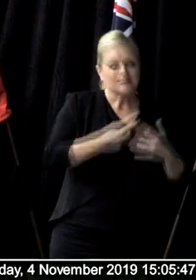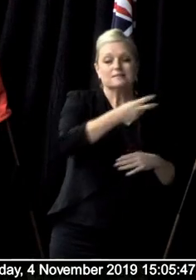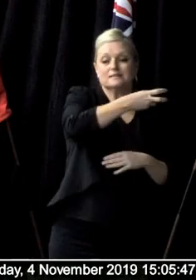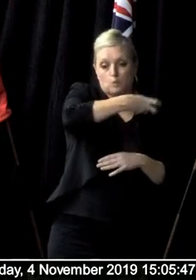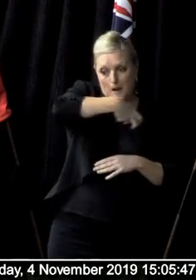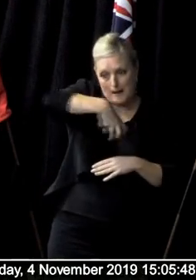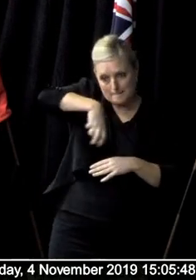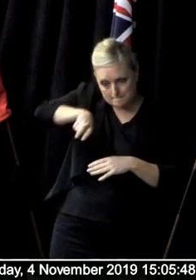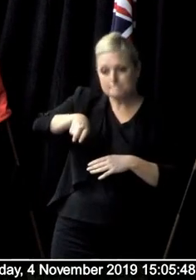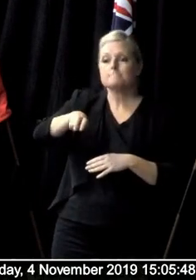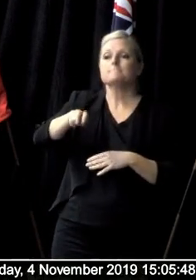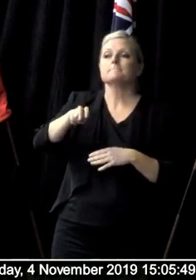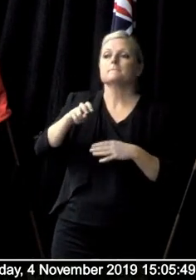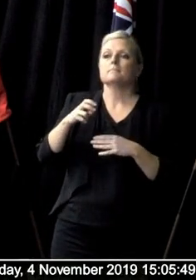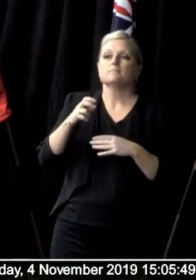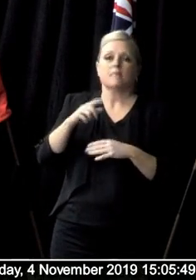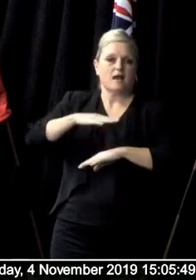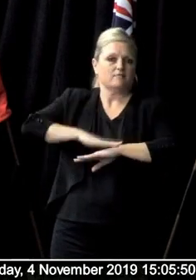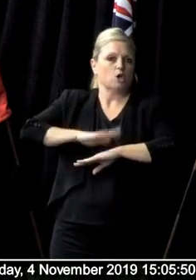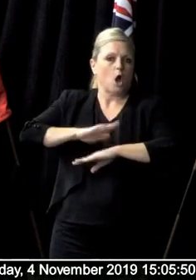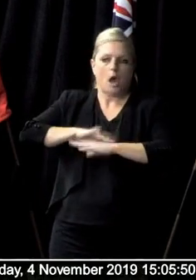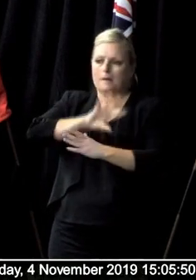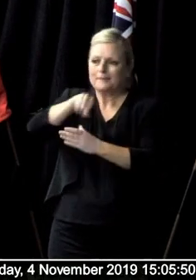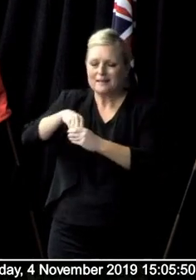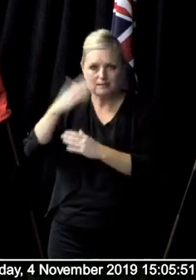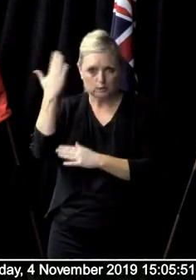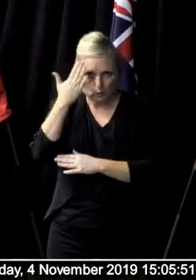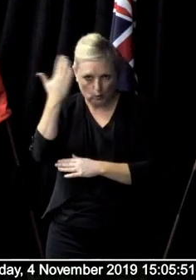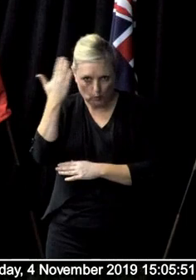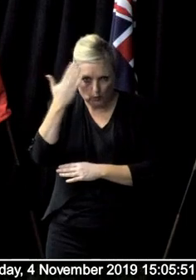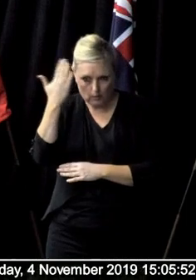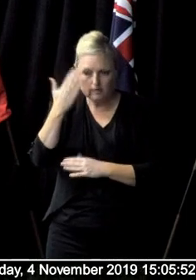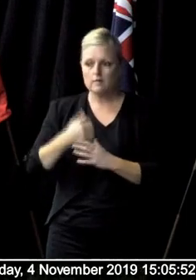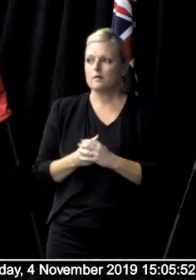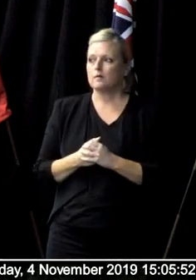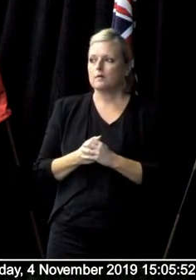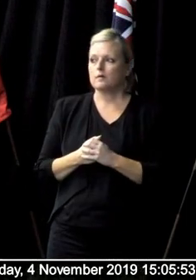to students being supported within the regular classroom.